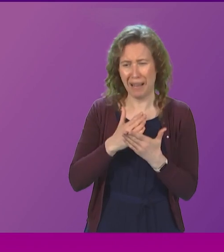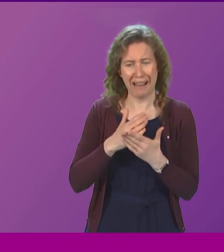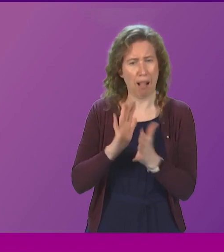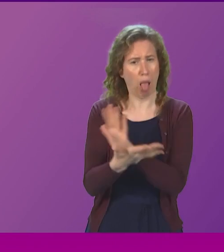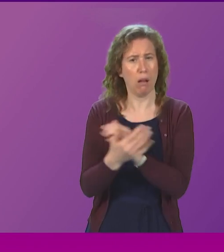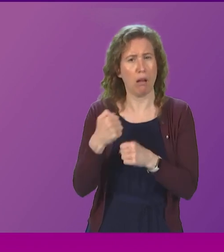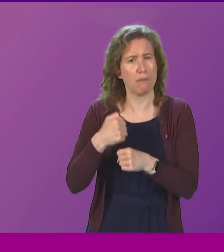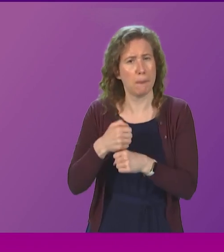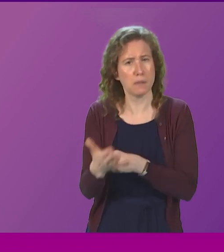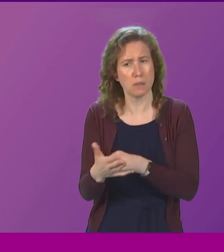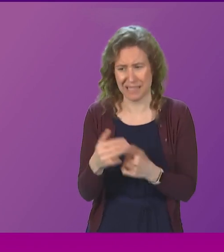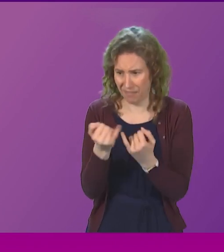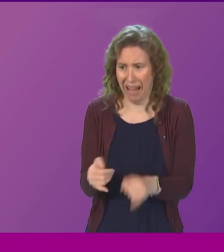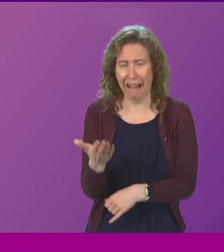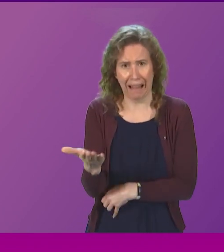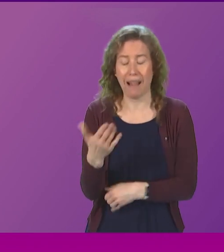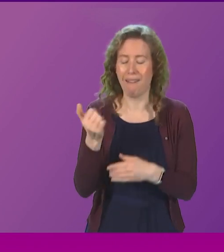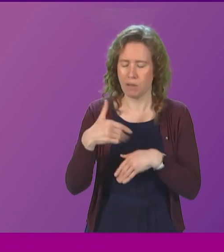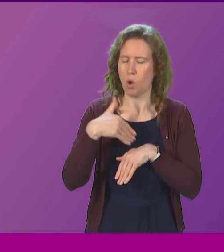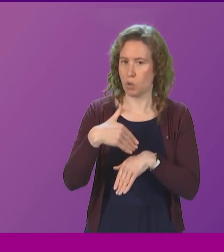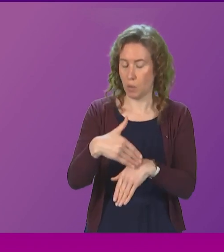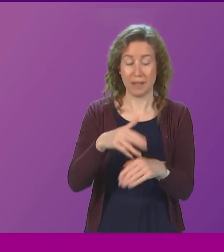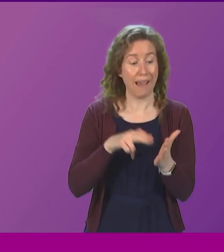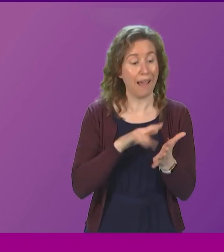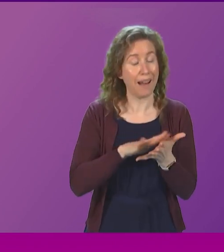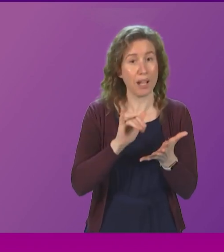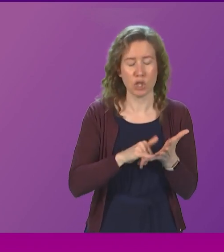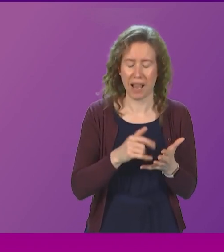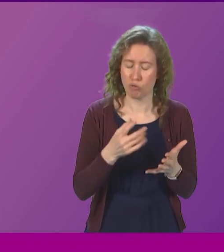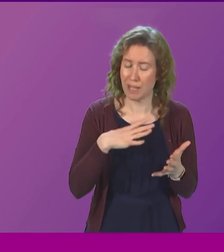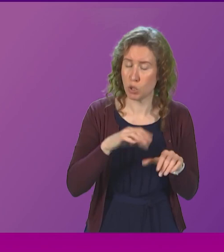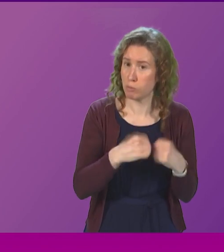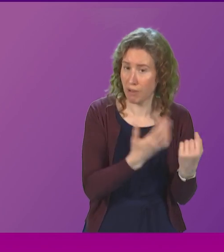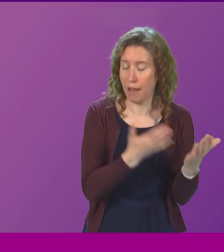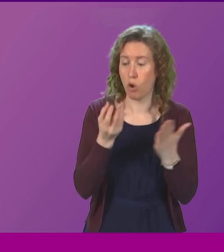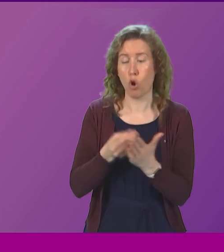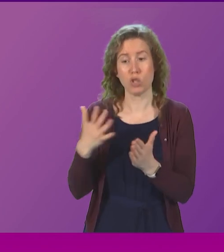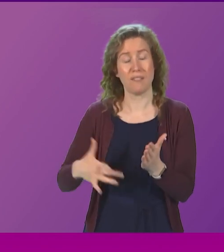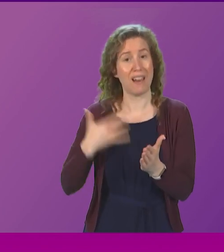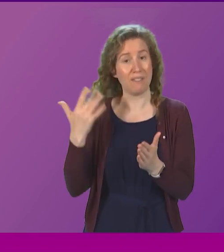And that has consequences: a national health service at breaking point and a cost of living crisis spiralling out of control.